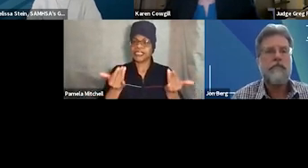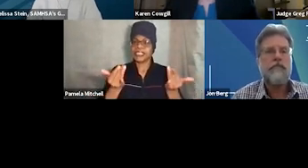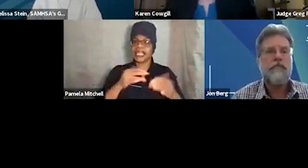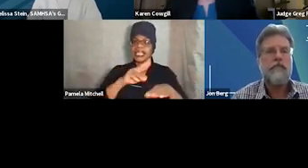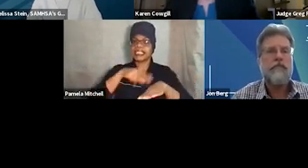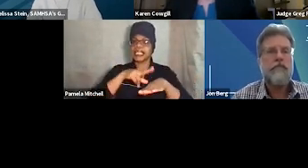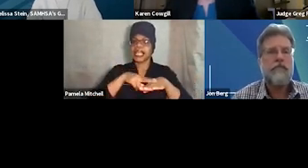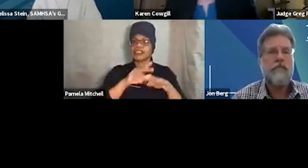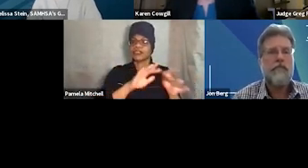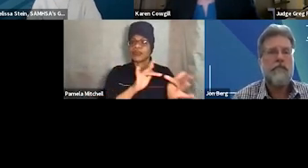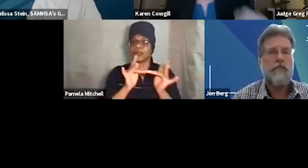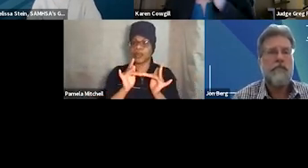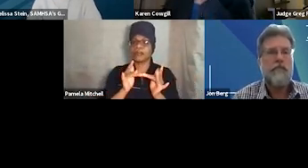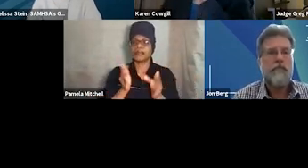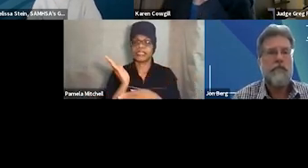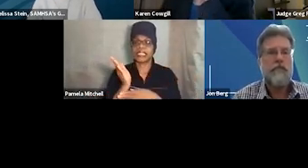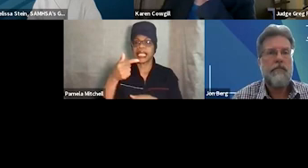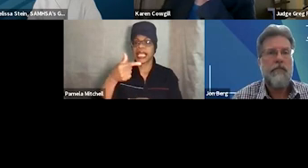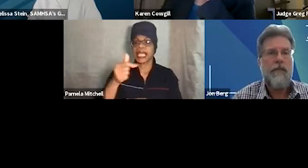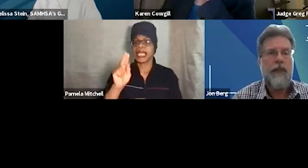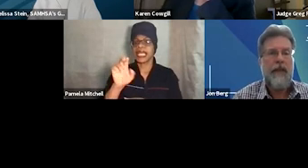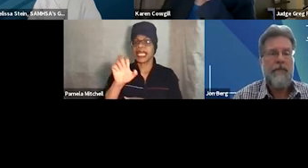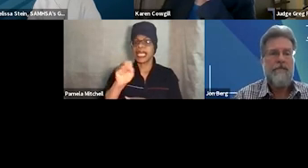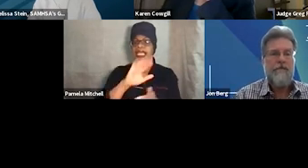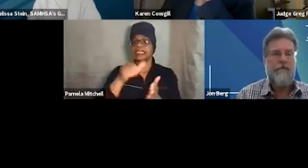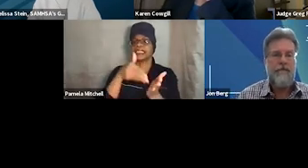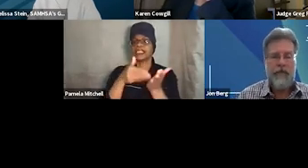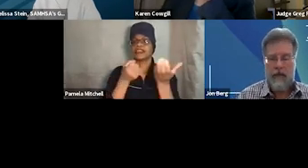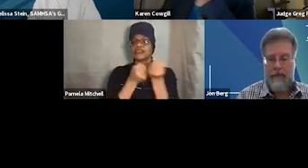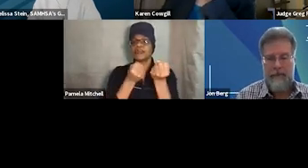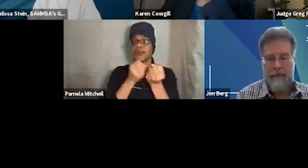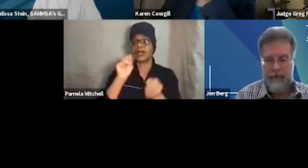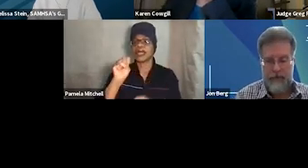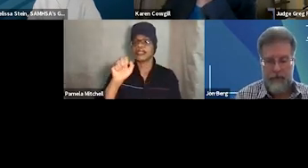presented by SAMHSA's GAINS Center with the support of SAMHSA, which is the Substance Abuse